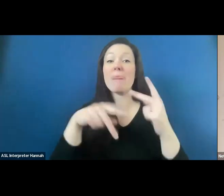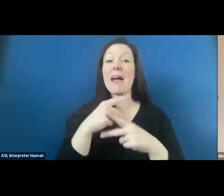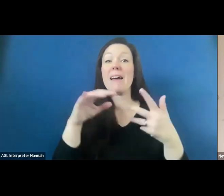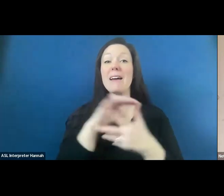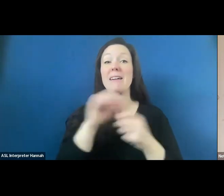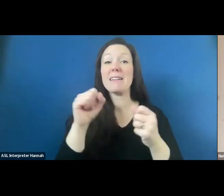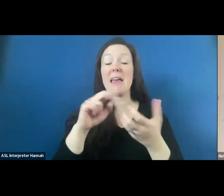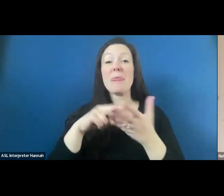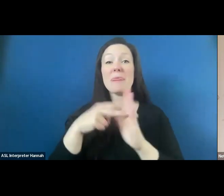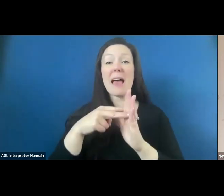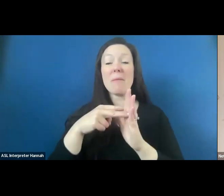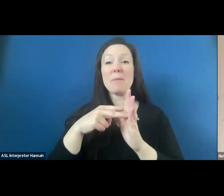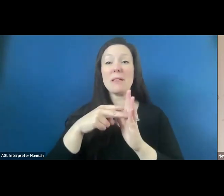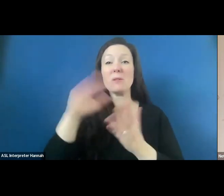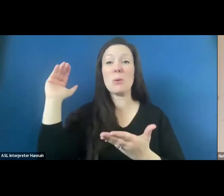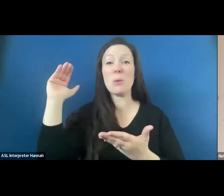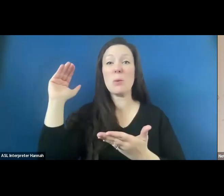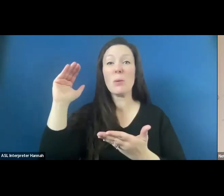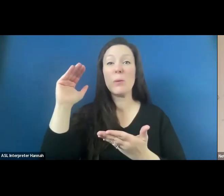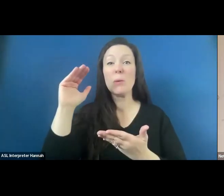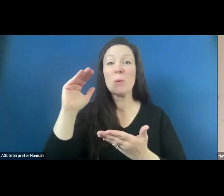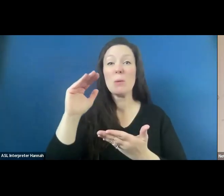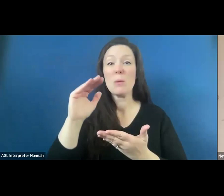the capacity for sequestration.